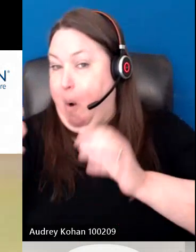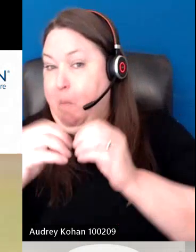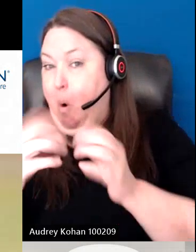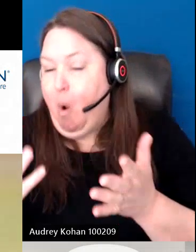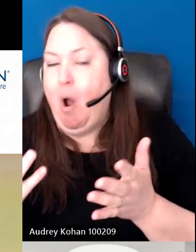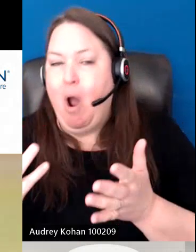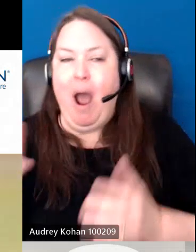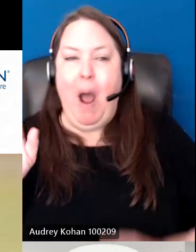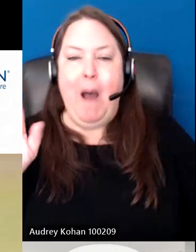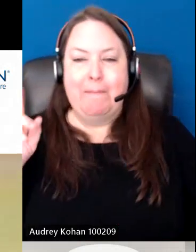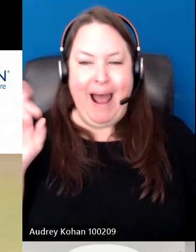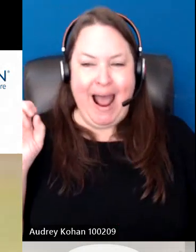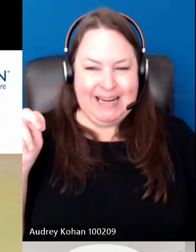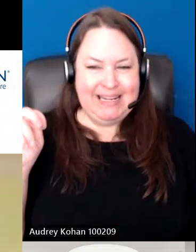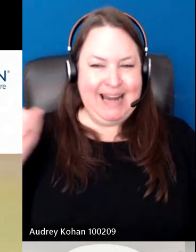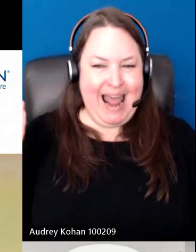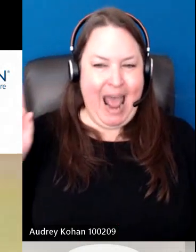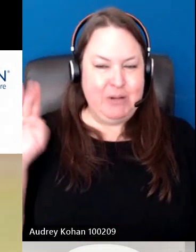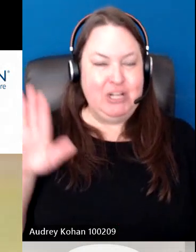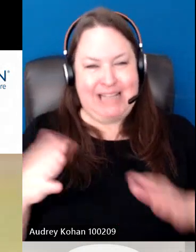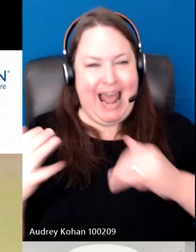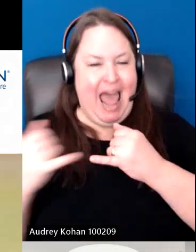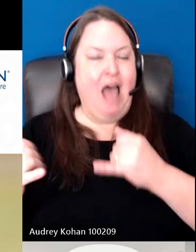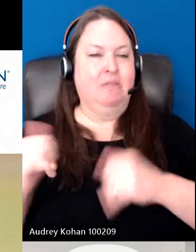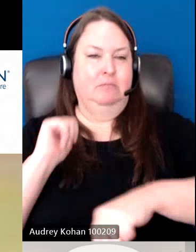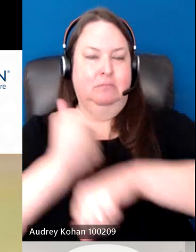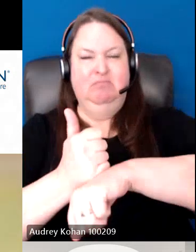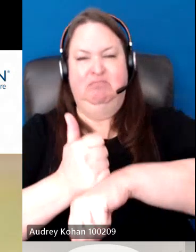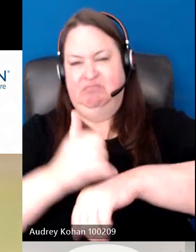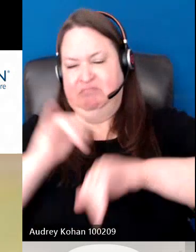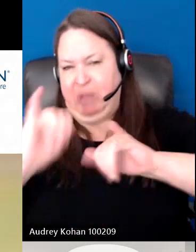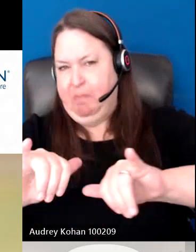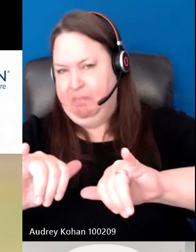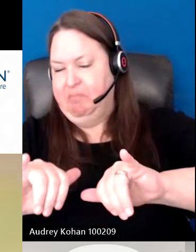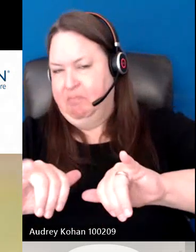Biden administration's deadlines will remain in effect so what we are going to talk about today